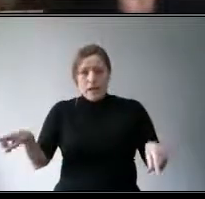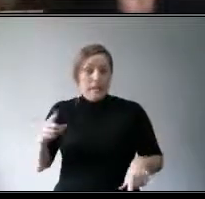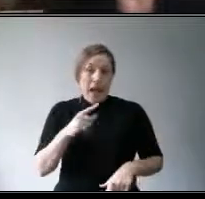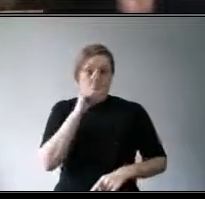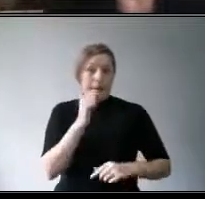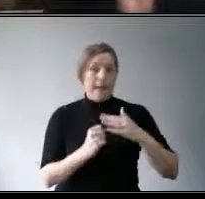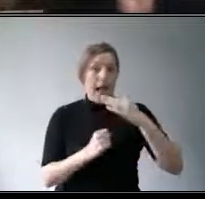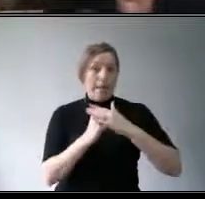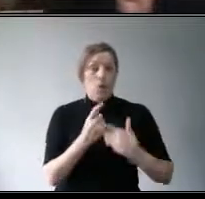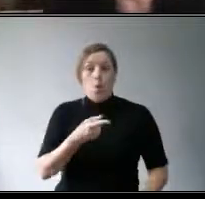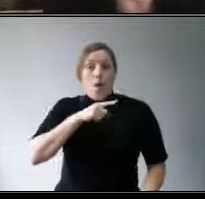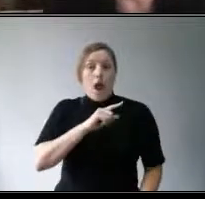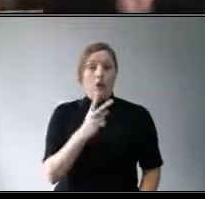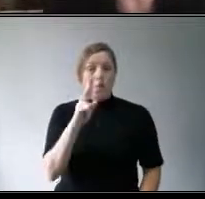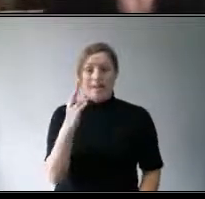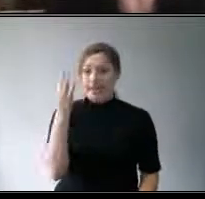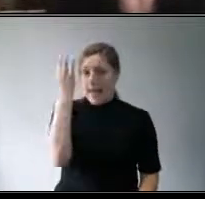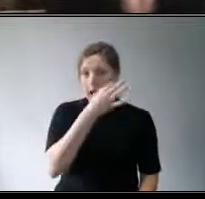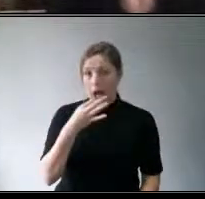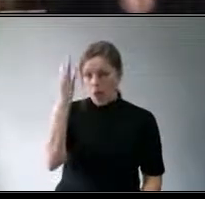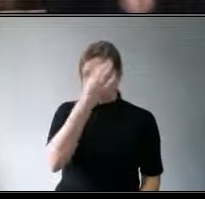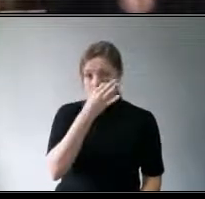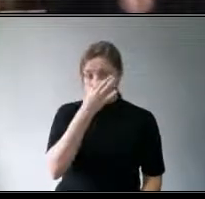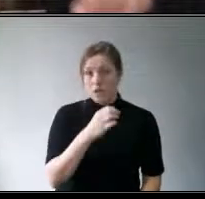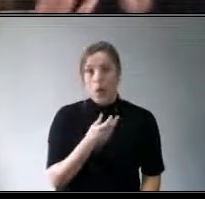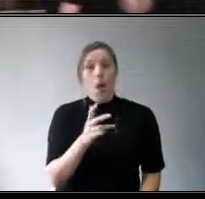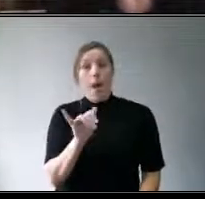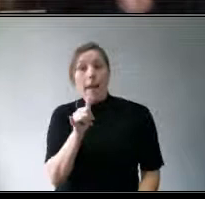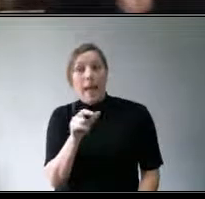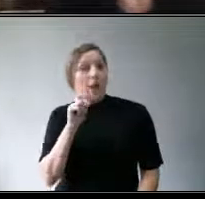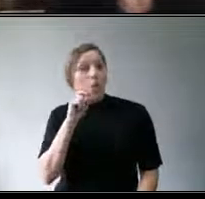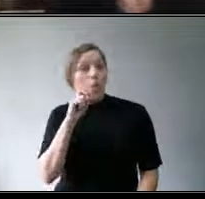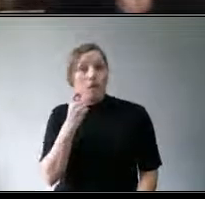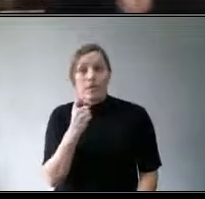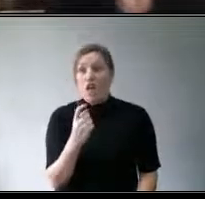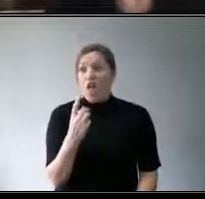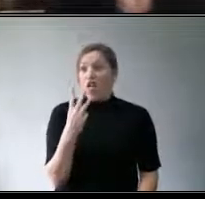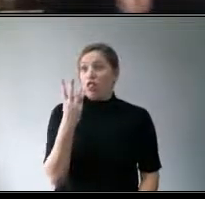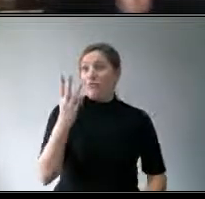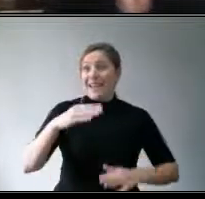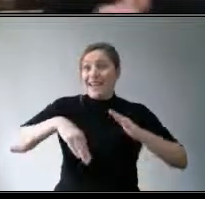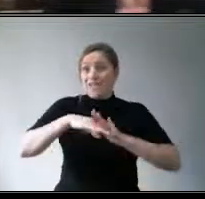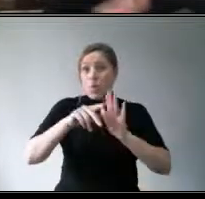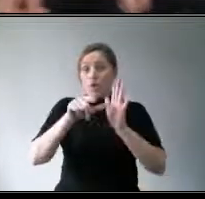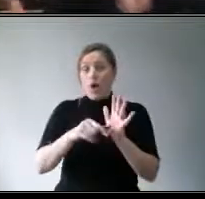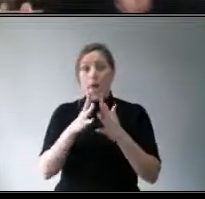look like three intense full-time weeks over something like a festival period it might look